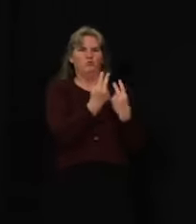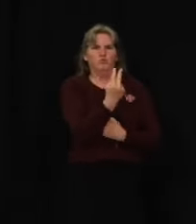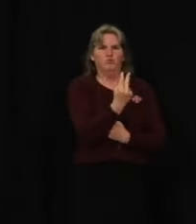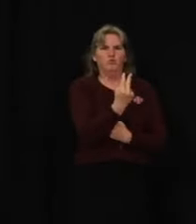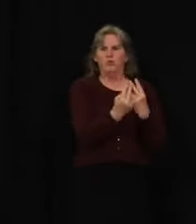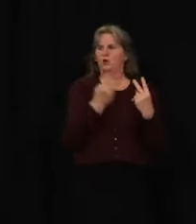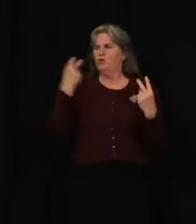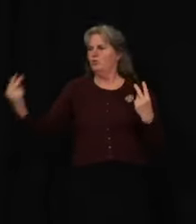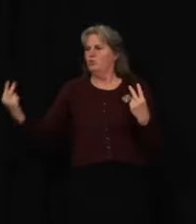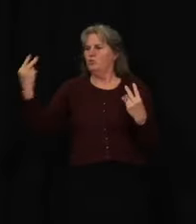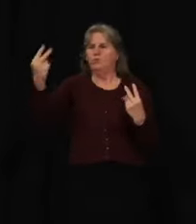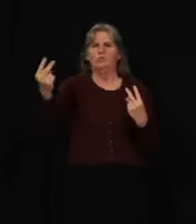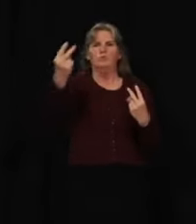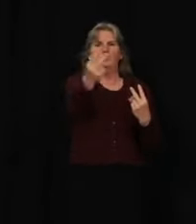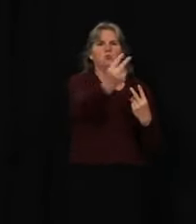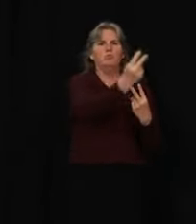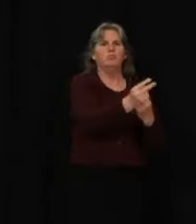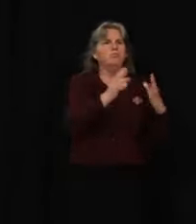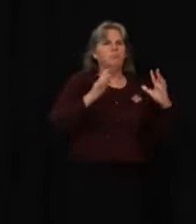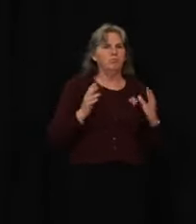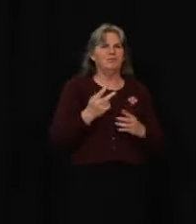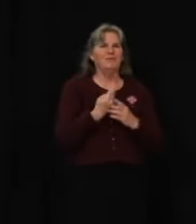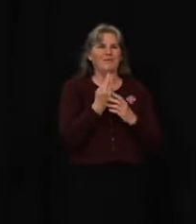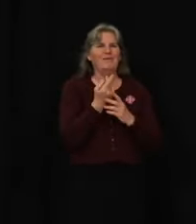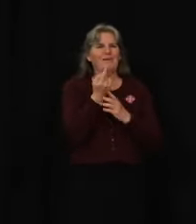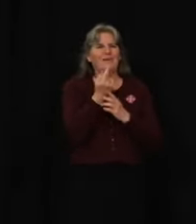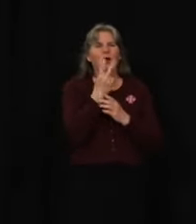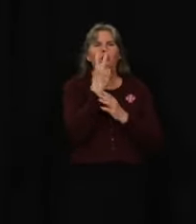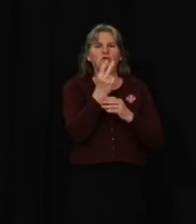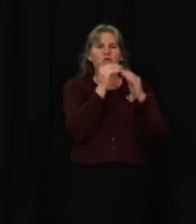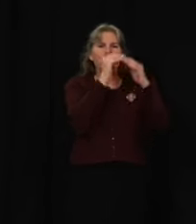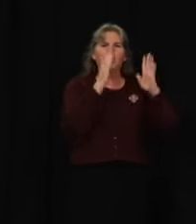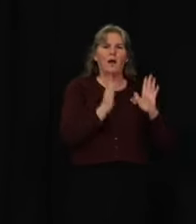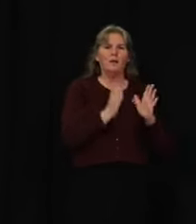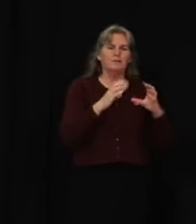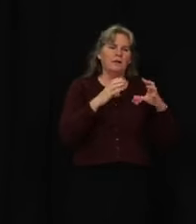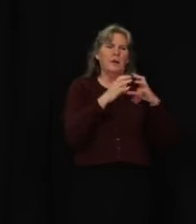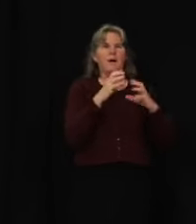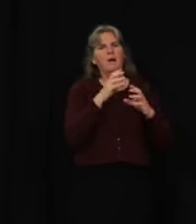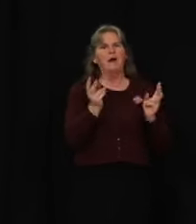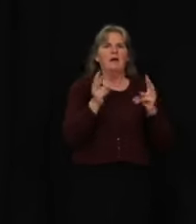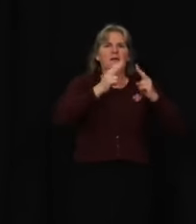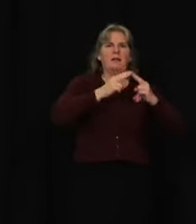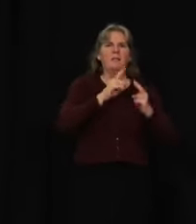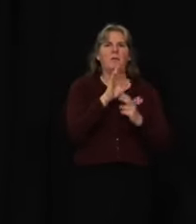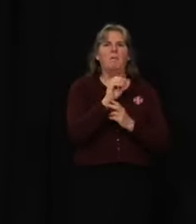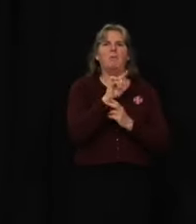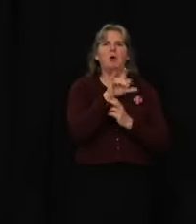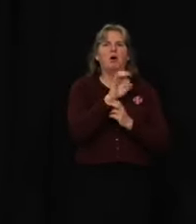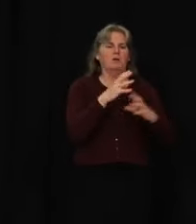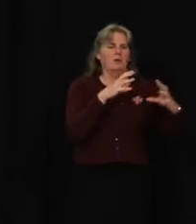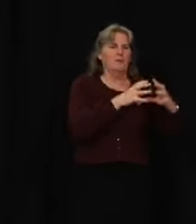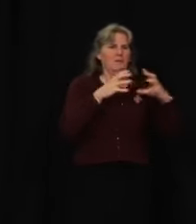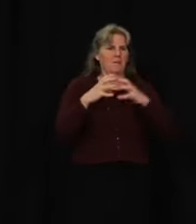So those two combined units will be known as a two household bubble, or double-double.